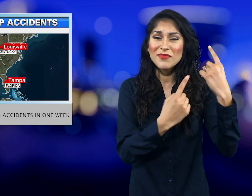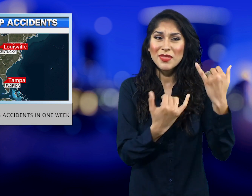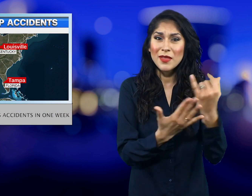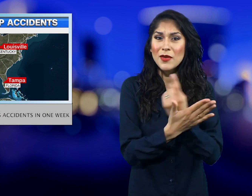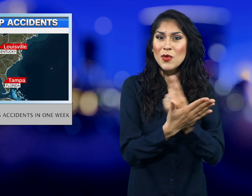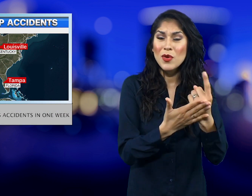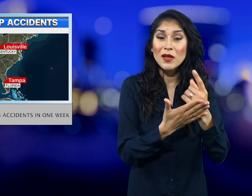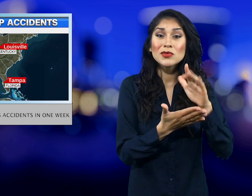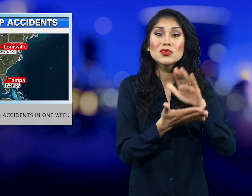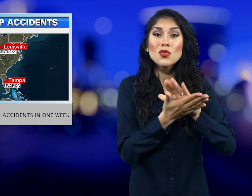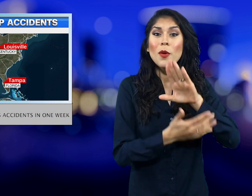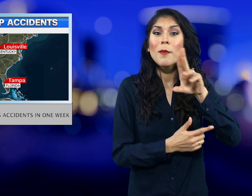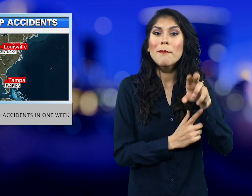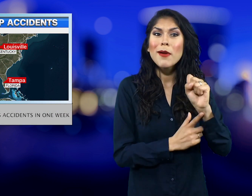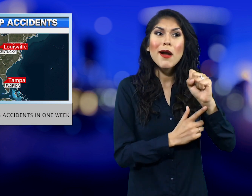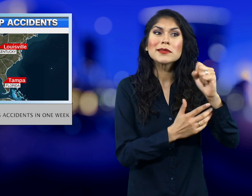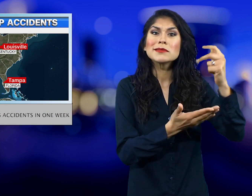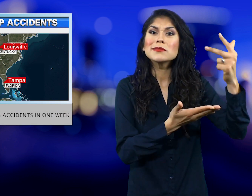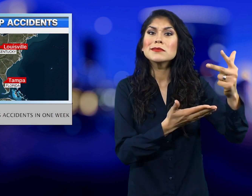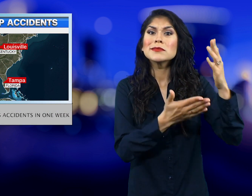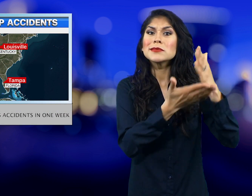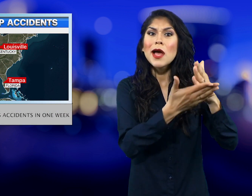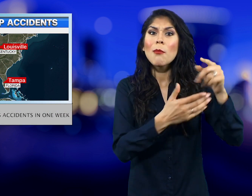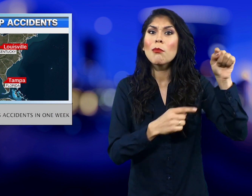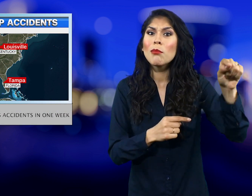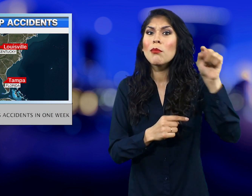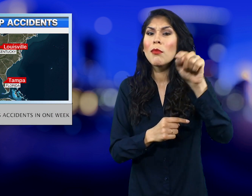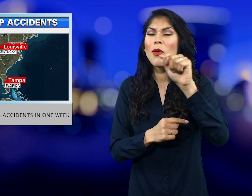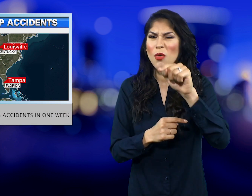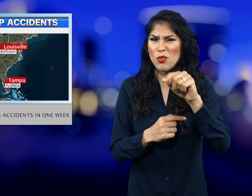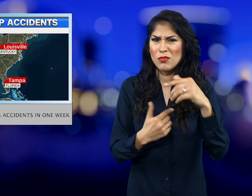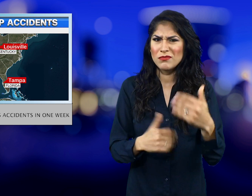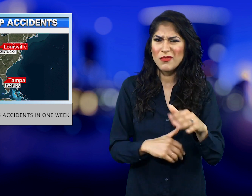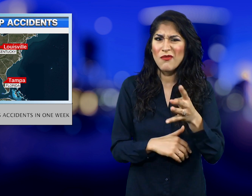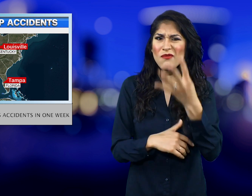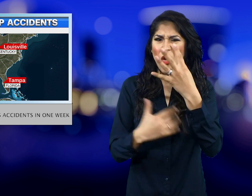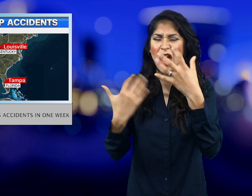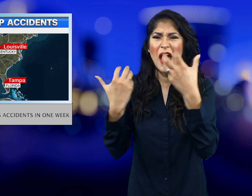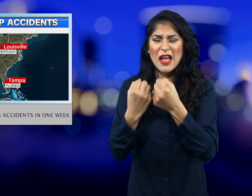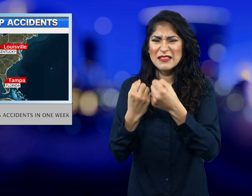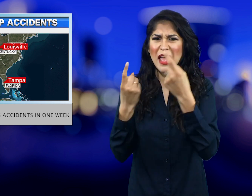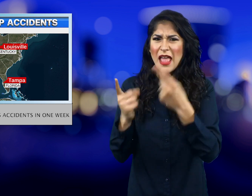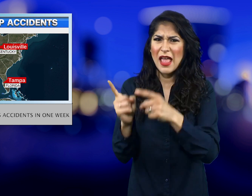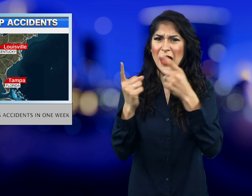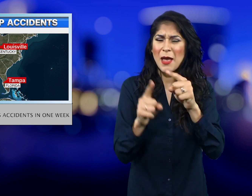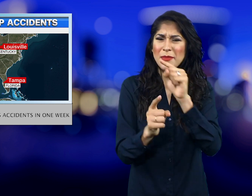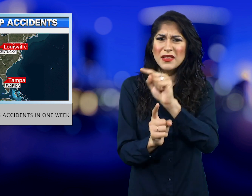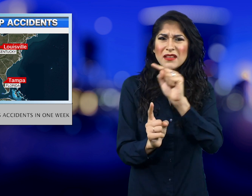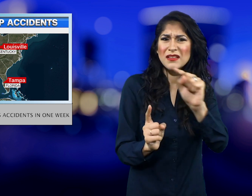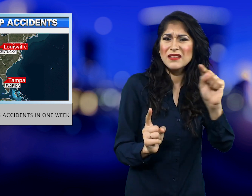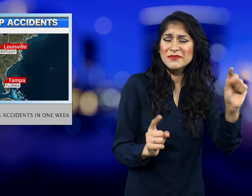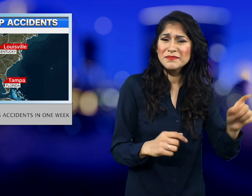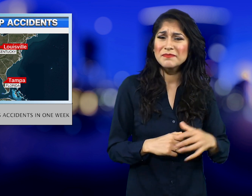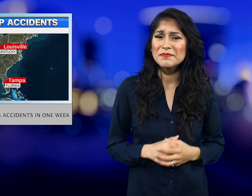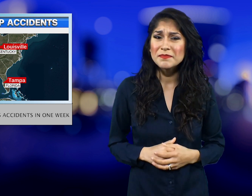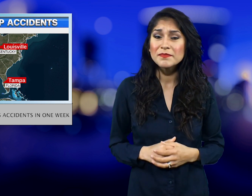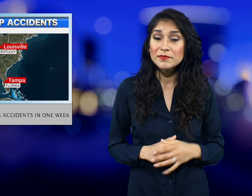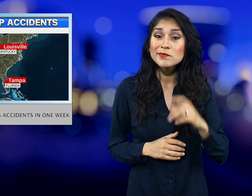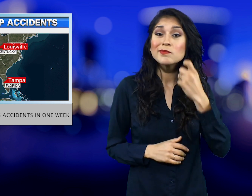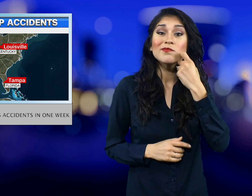There have been four accidents at school bus stops this week.